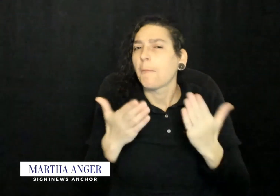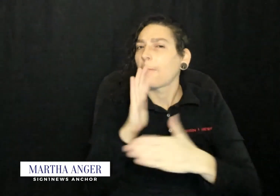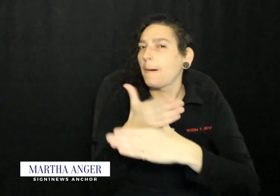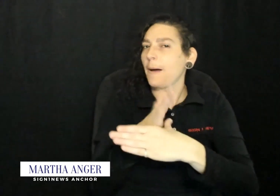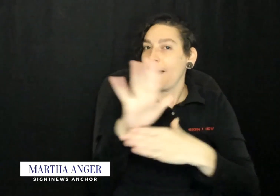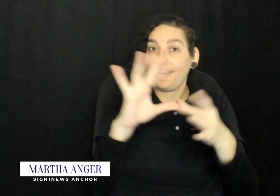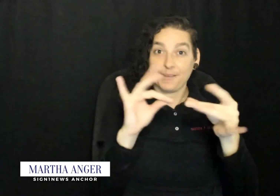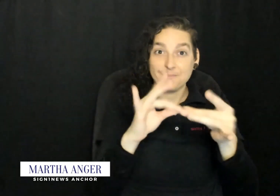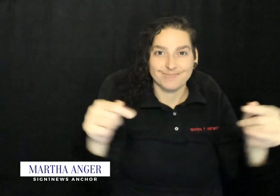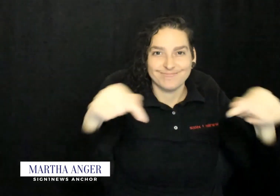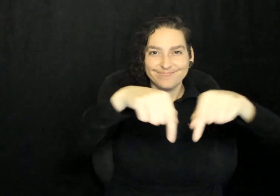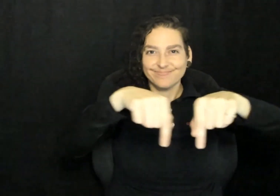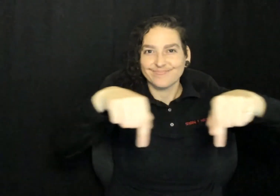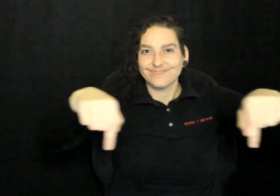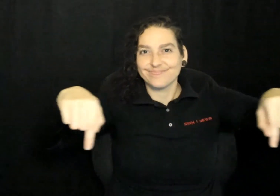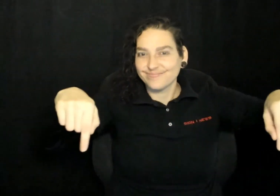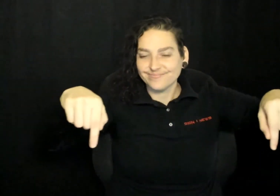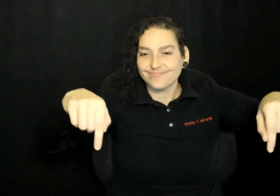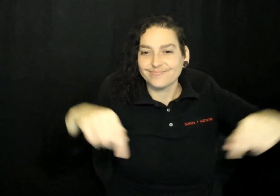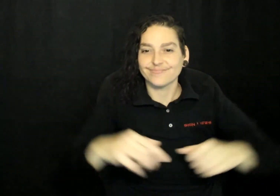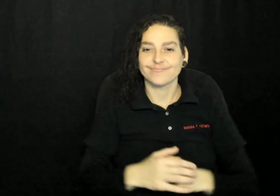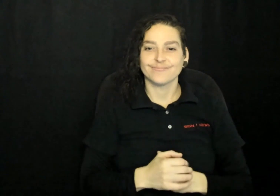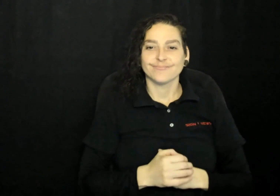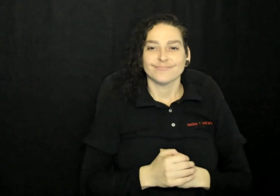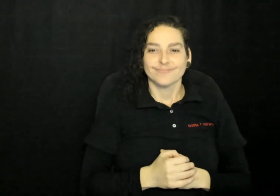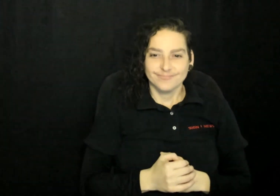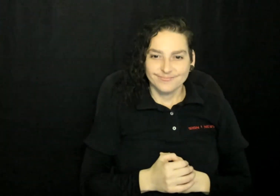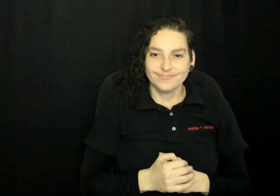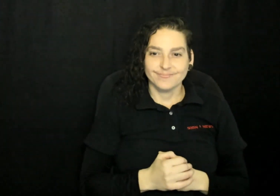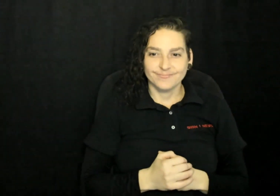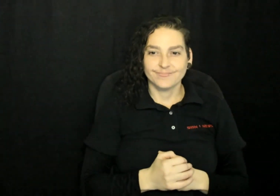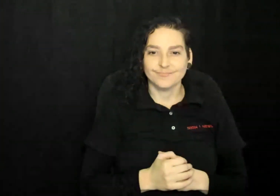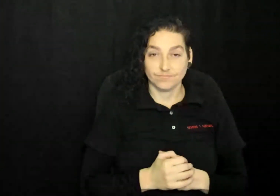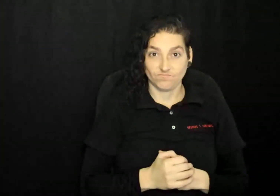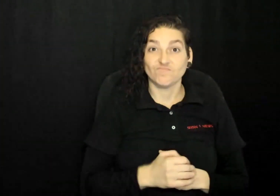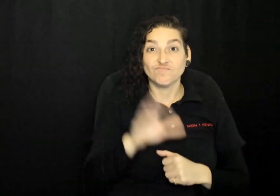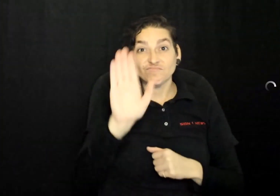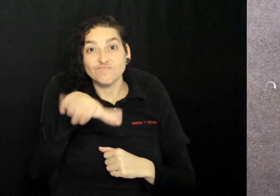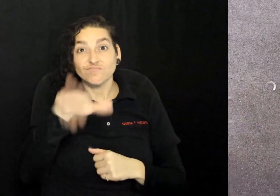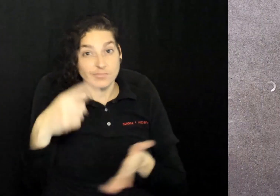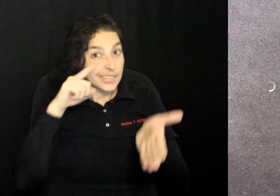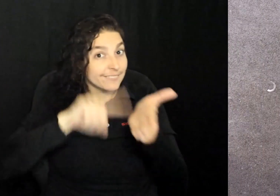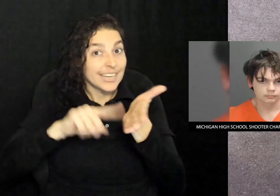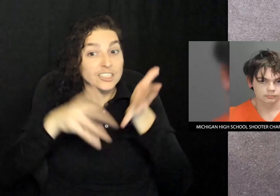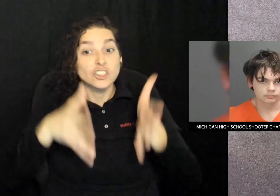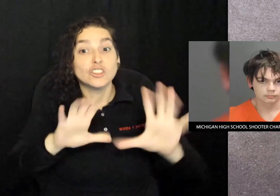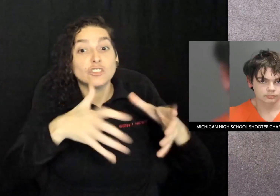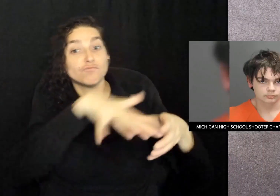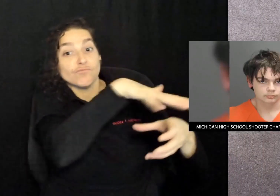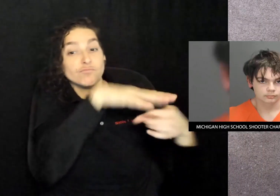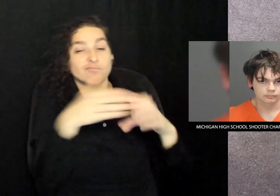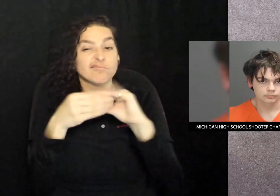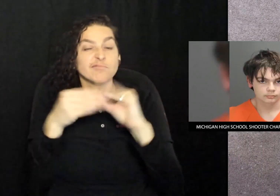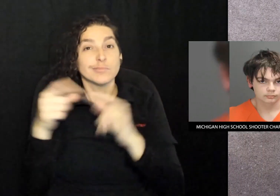if you post an interesting comment during this update we may add it at the bottom of the screen